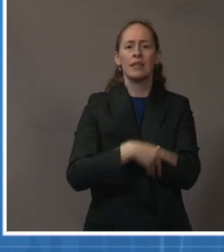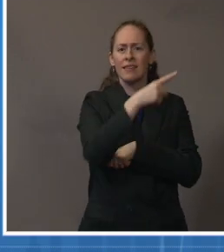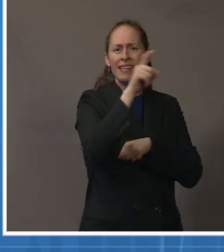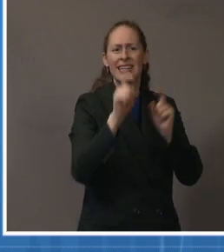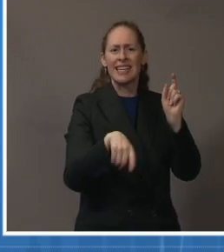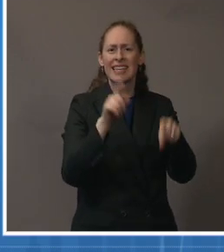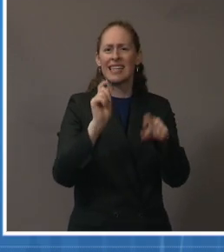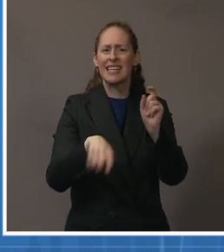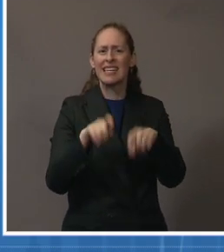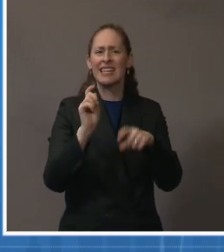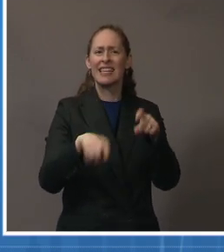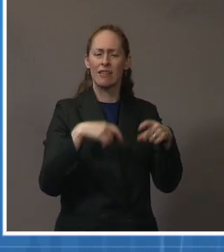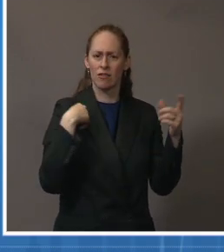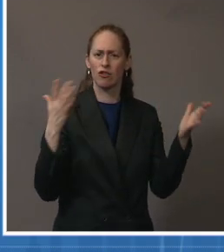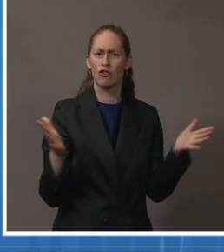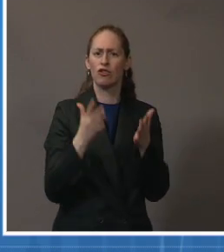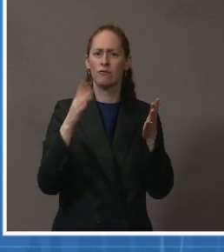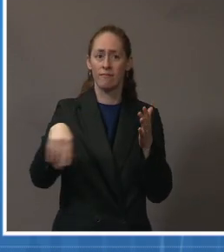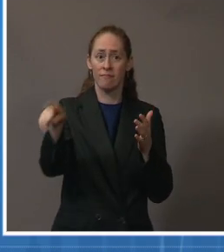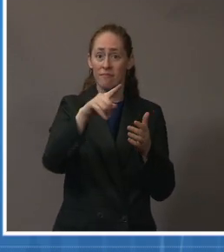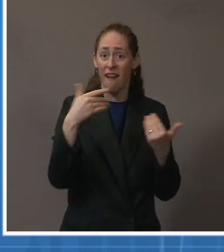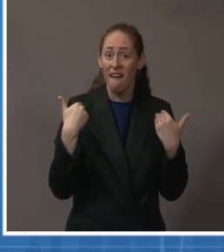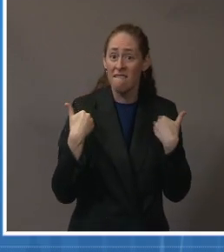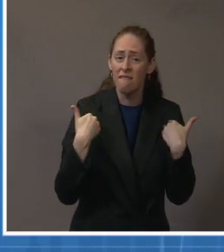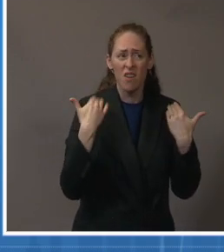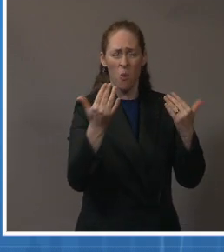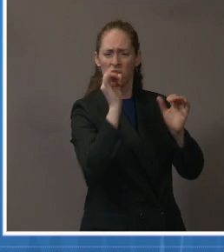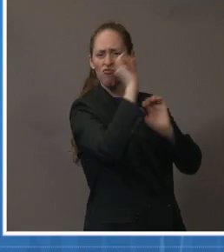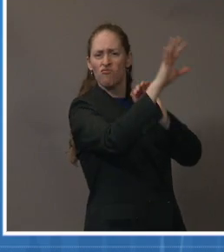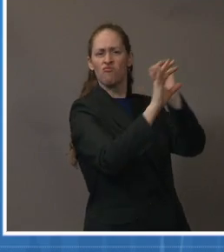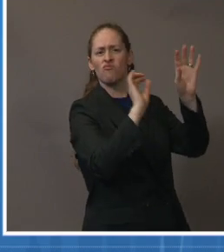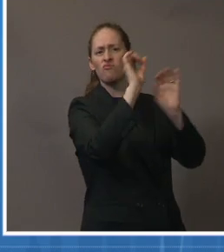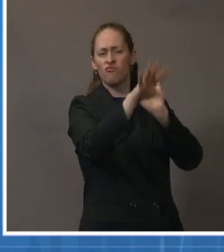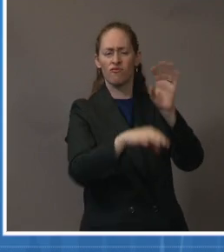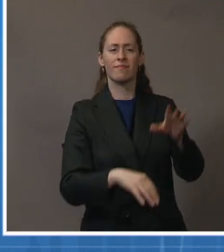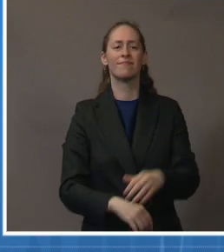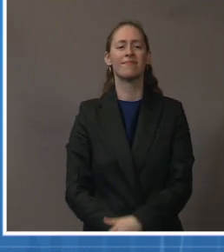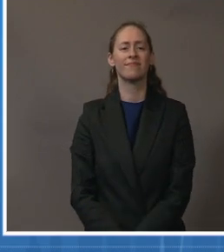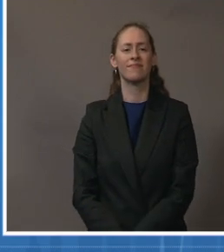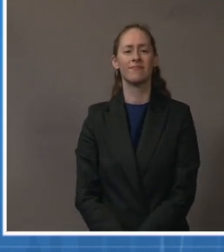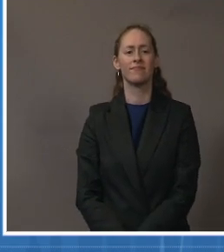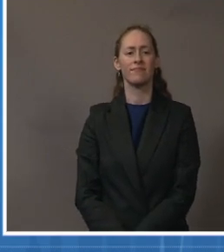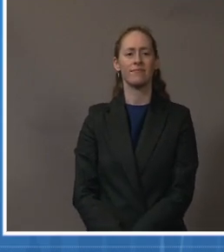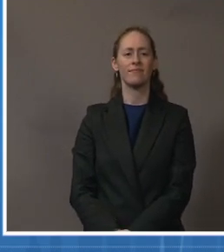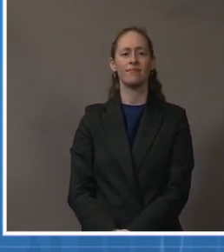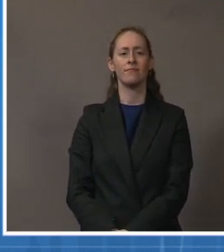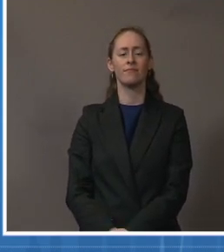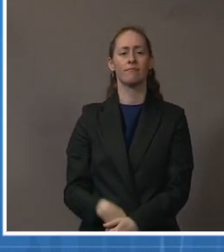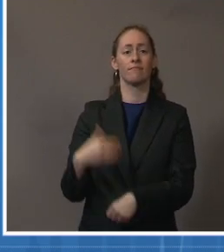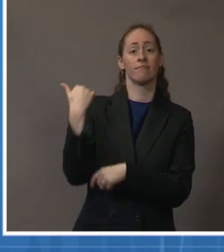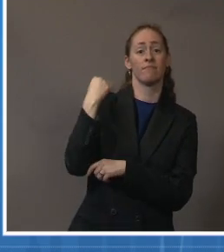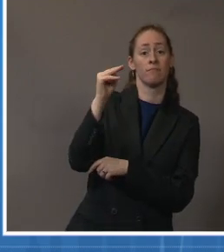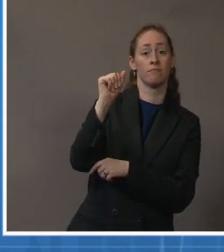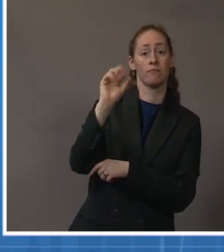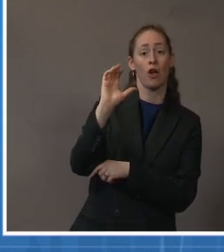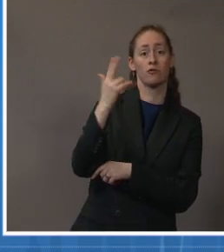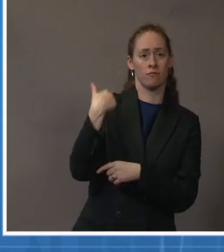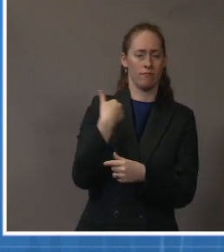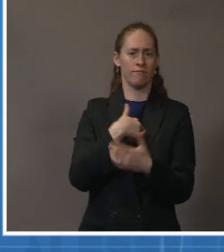In March, the U.S. shared over 4 million doses of our AstraZeneca vaccine supply with Canada and Mexico.